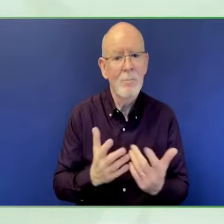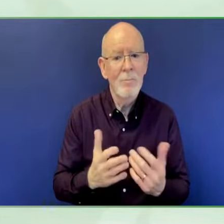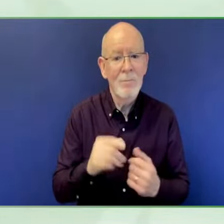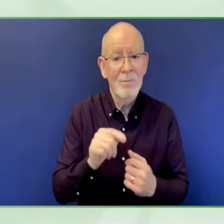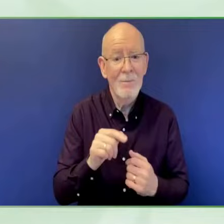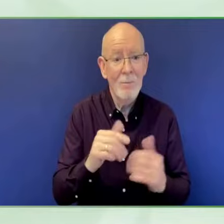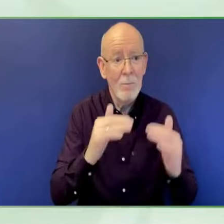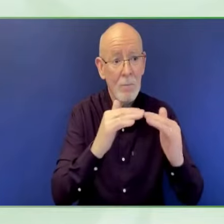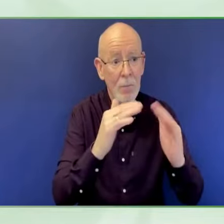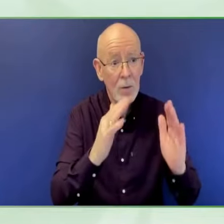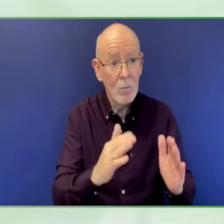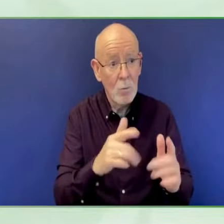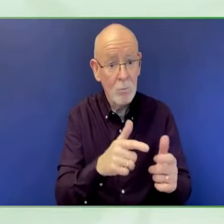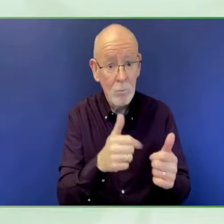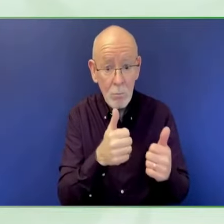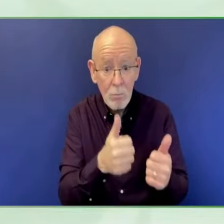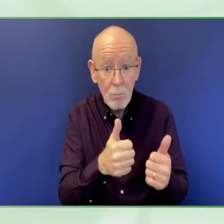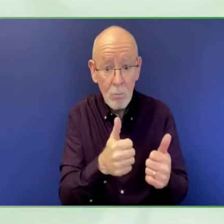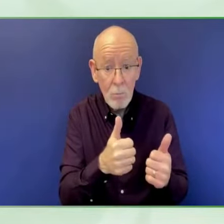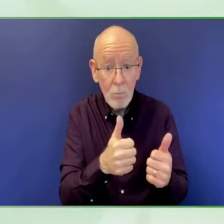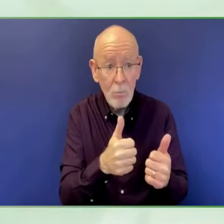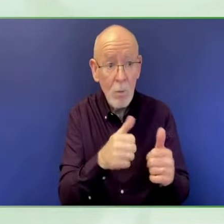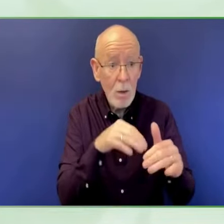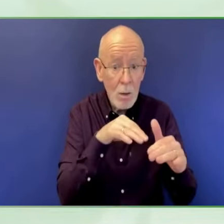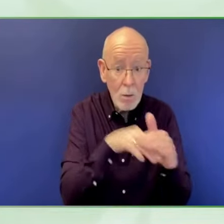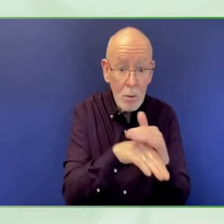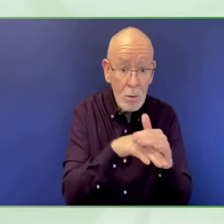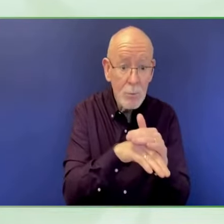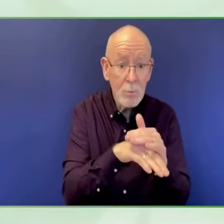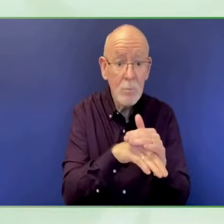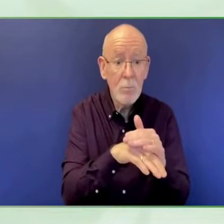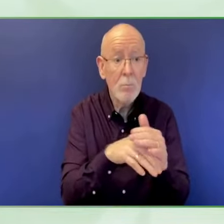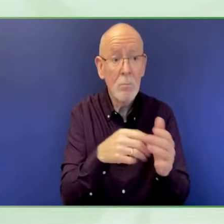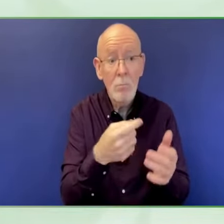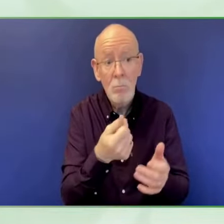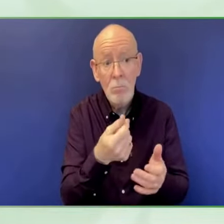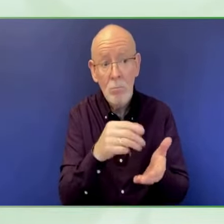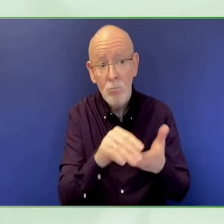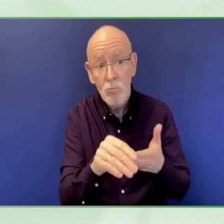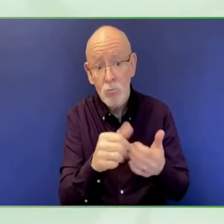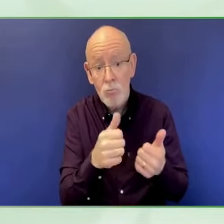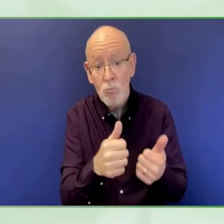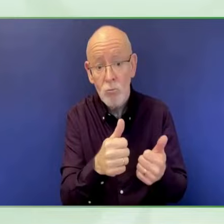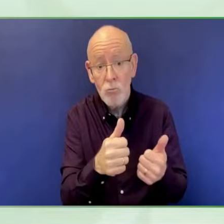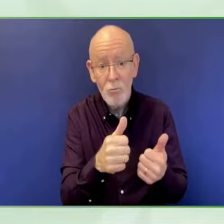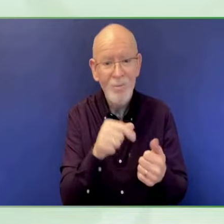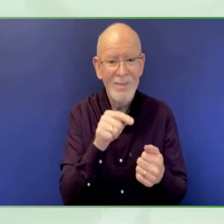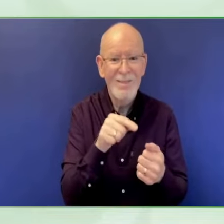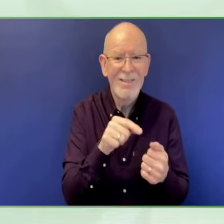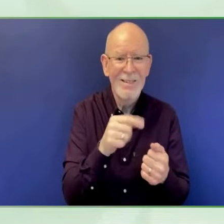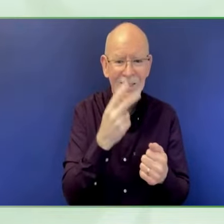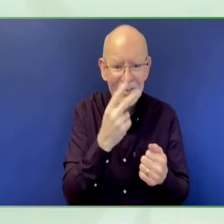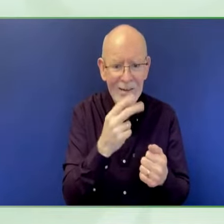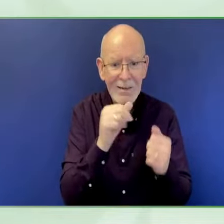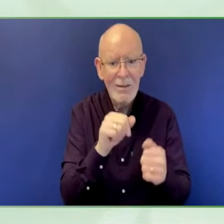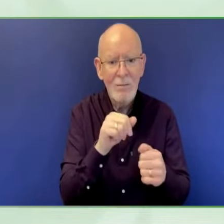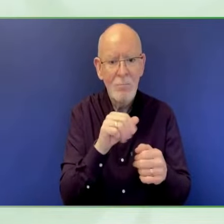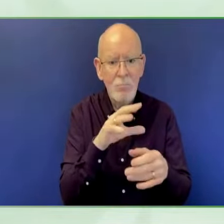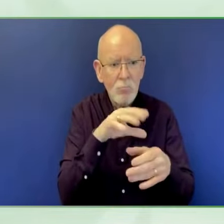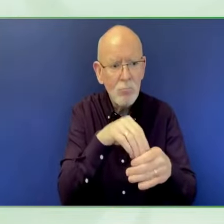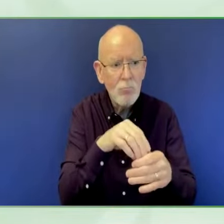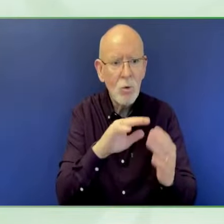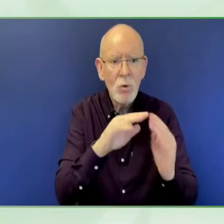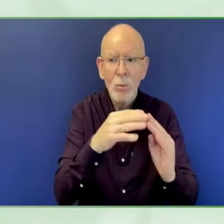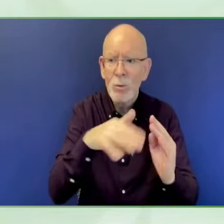For us to be able to come to this, deinstitutionalisation we call upon